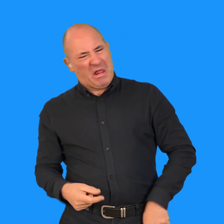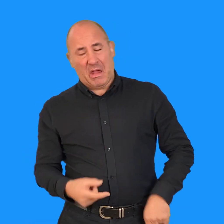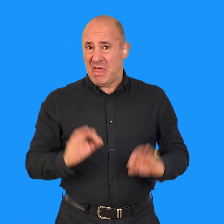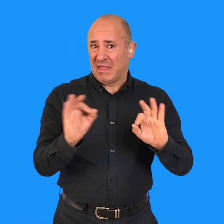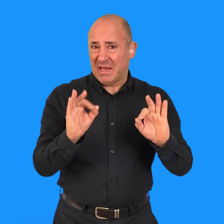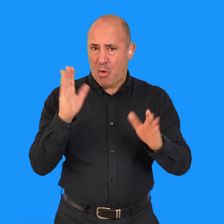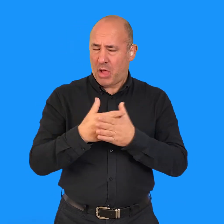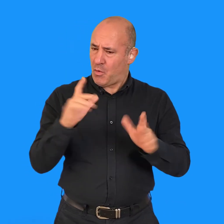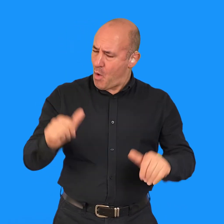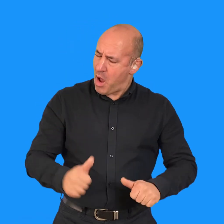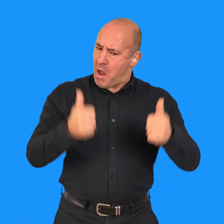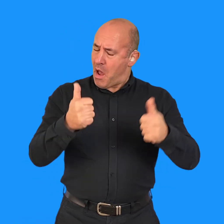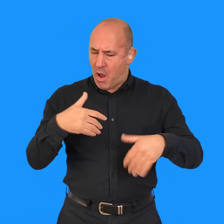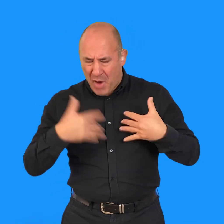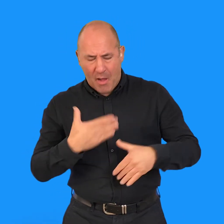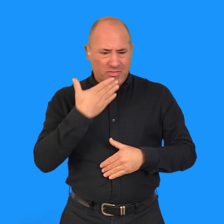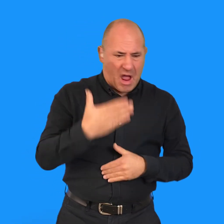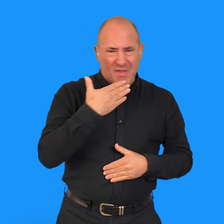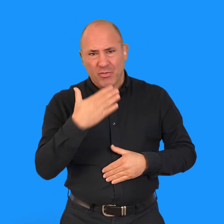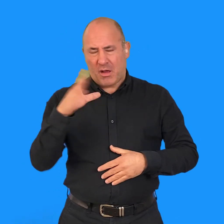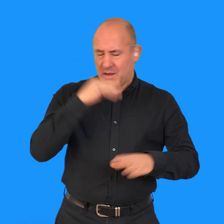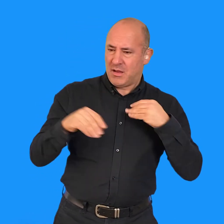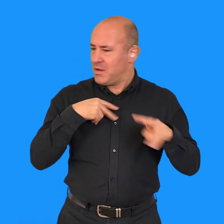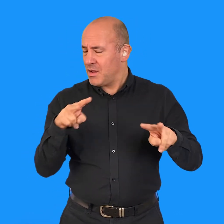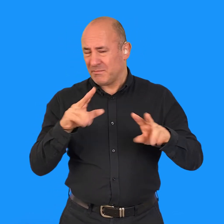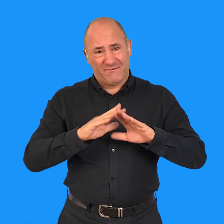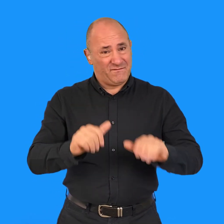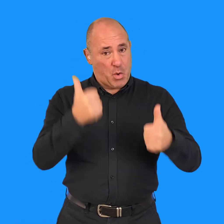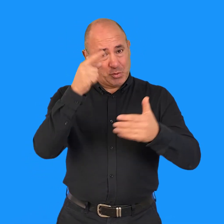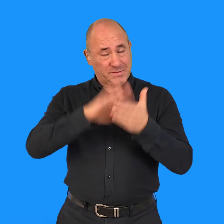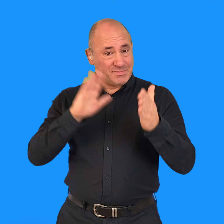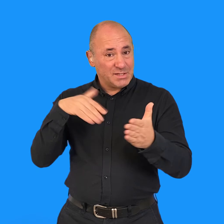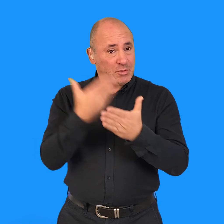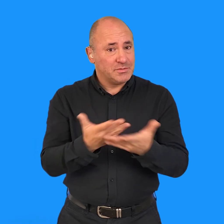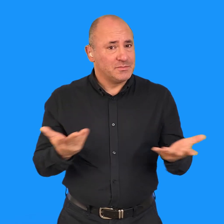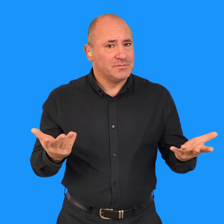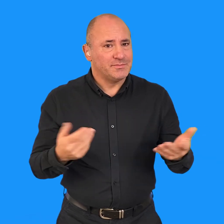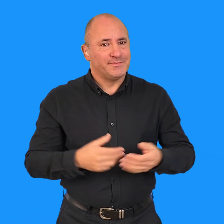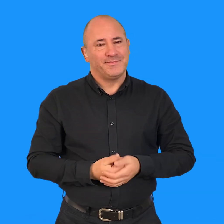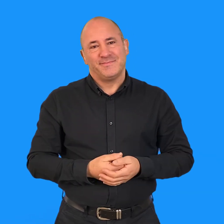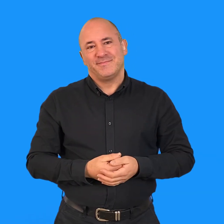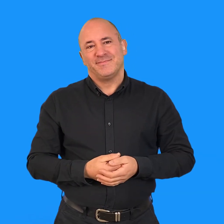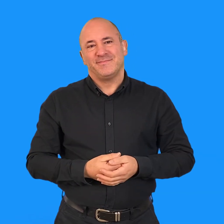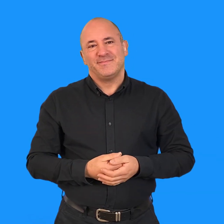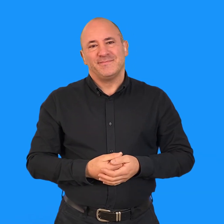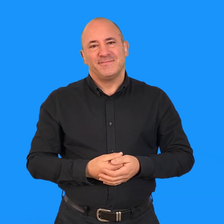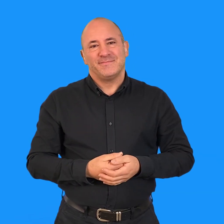I think it's always been a positive experience. The way I'm thinking about this is, if we say that we are fully accessible